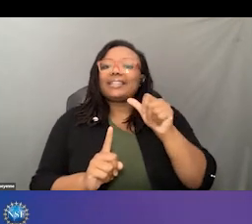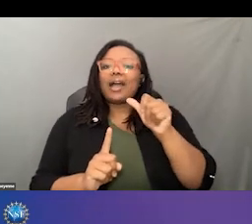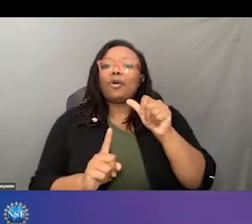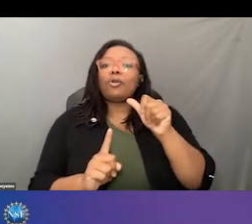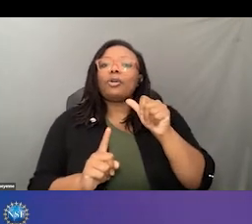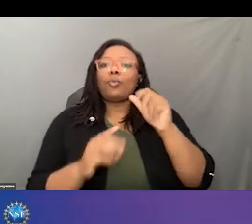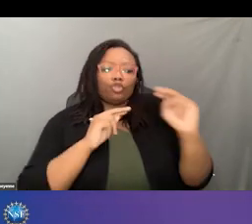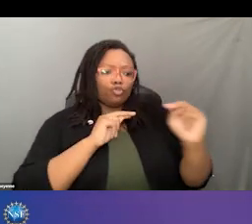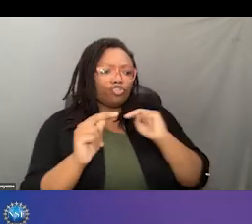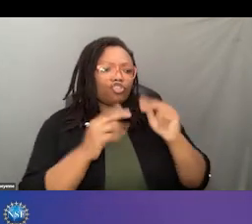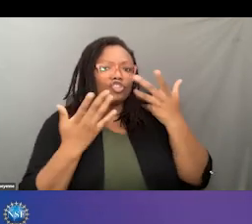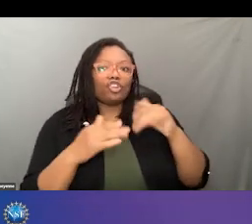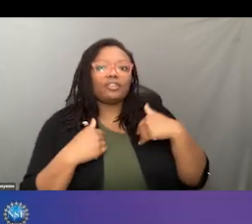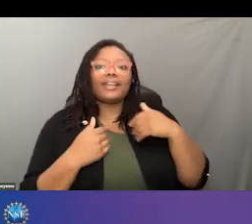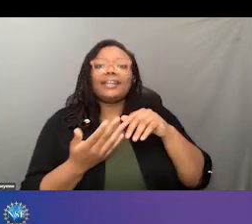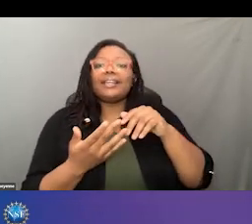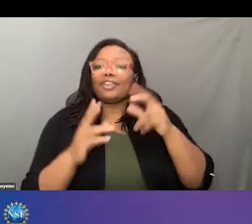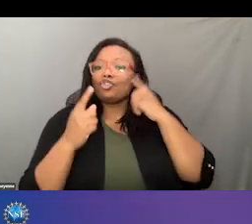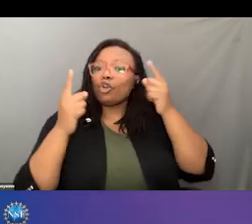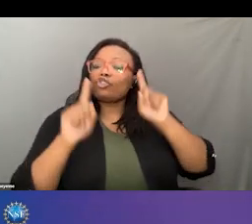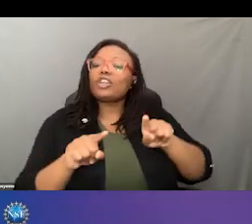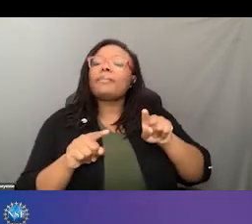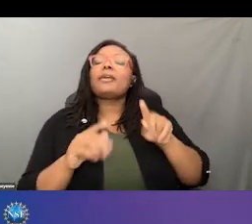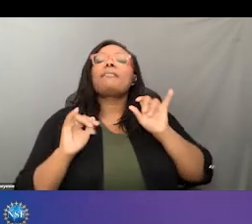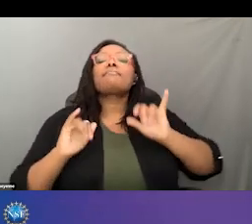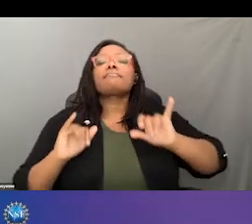that you have negotiated already in your NICRA,